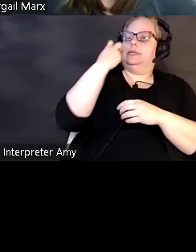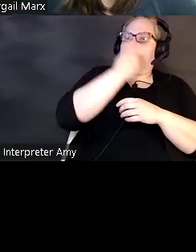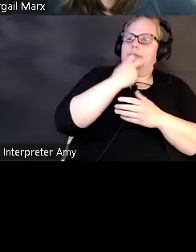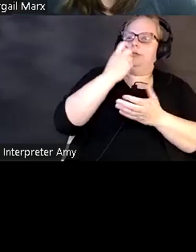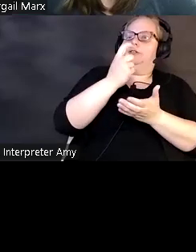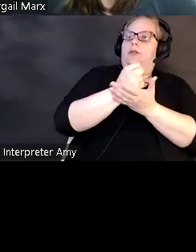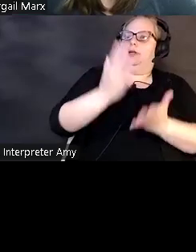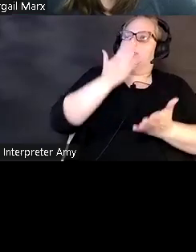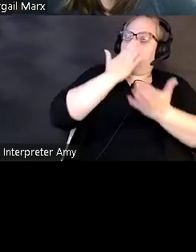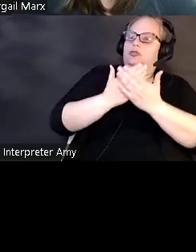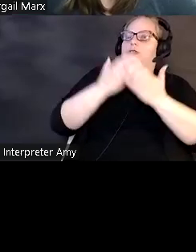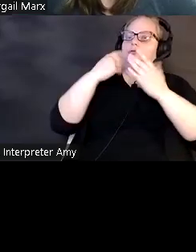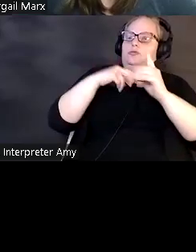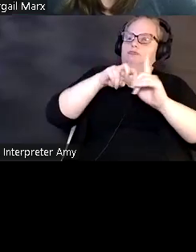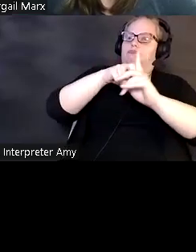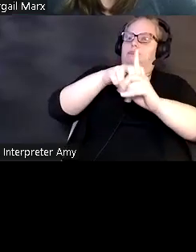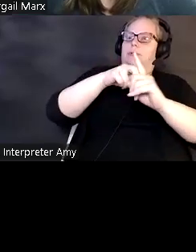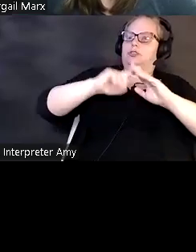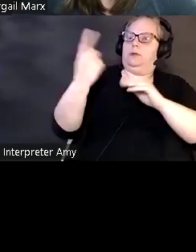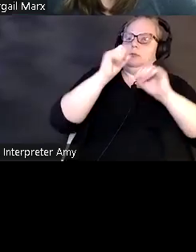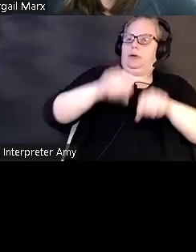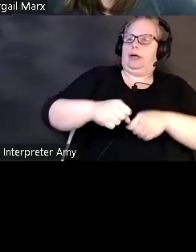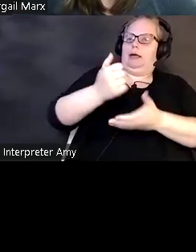This is for an adult. I would just say yes, Julie, the best place